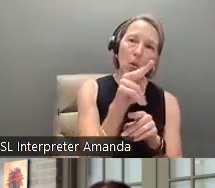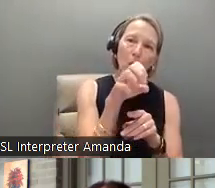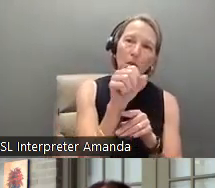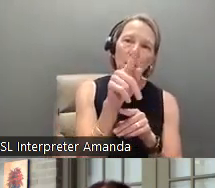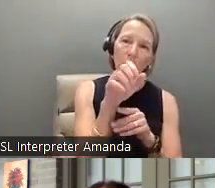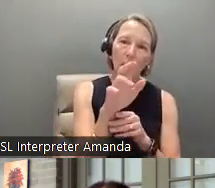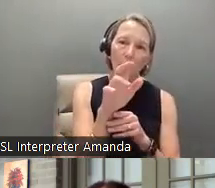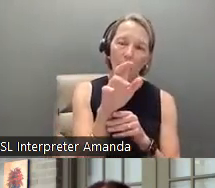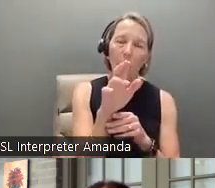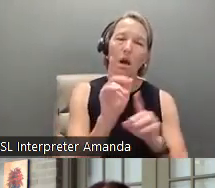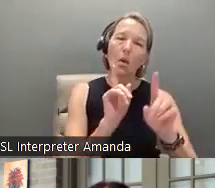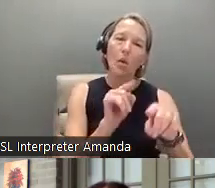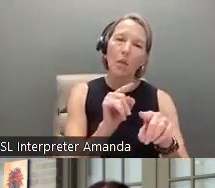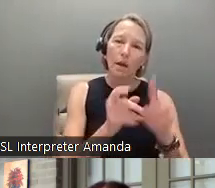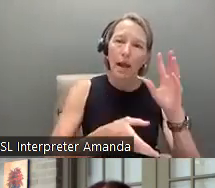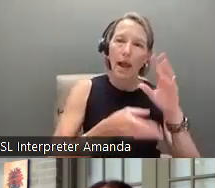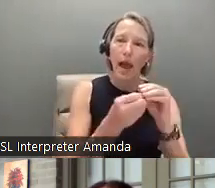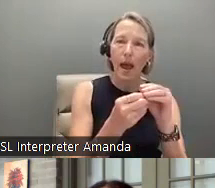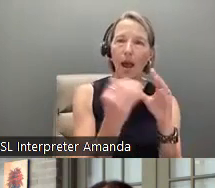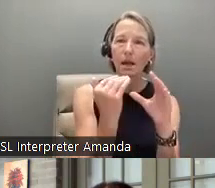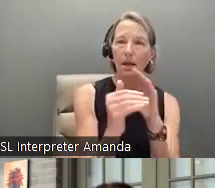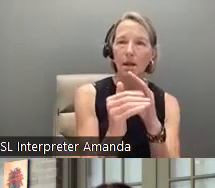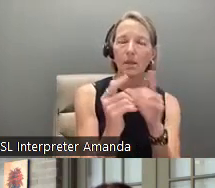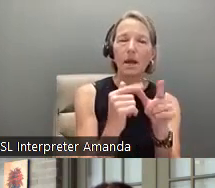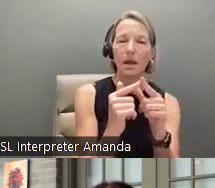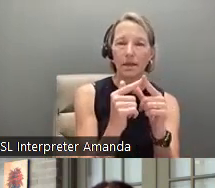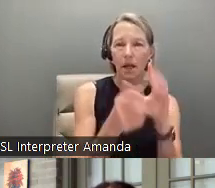hit reply and say add to that email and I will get you added to that list